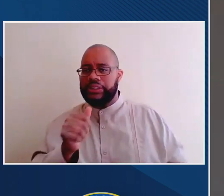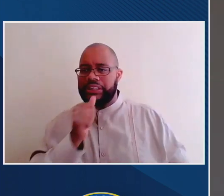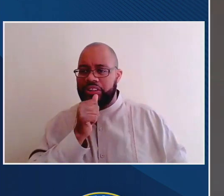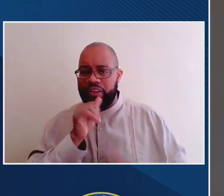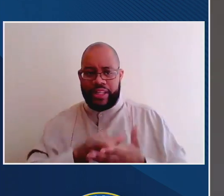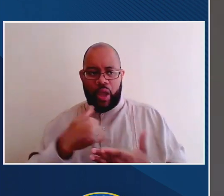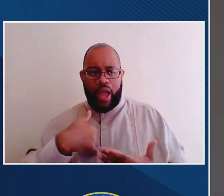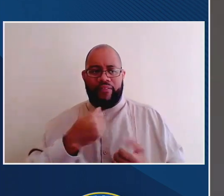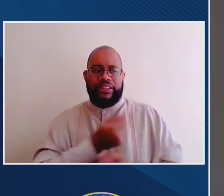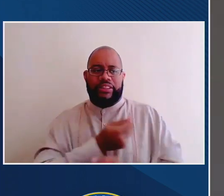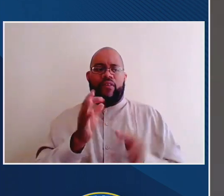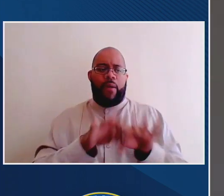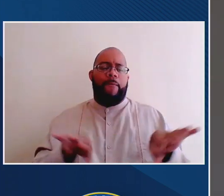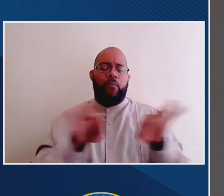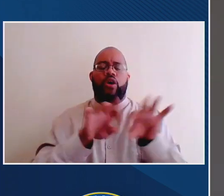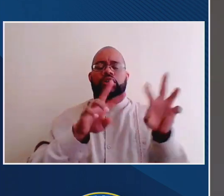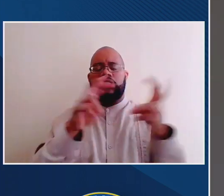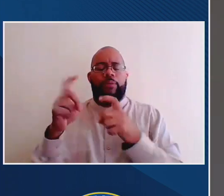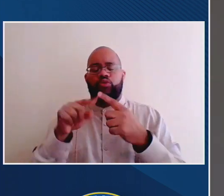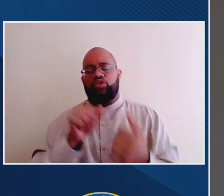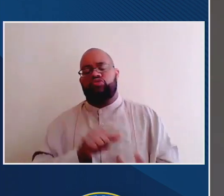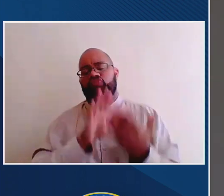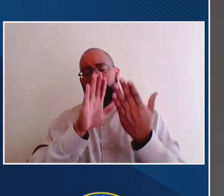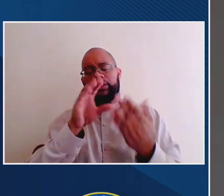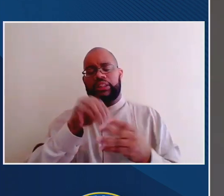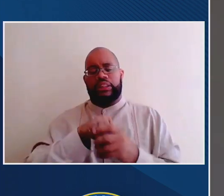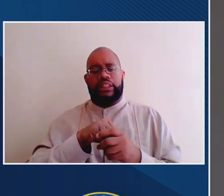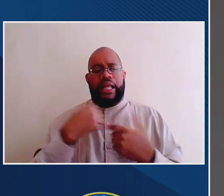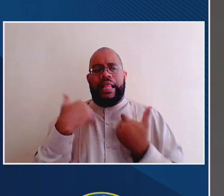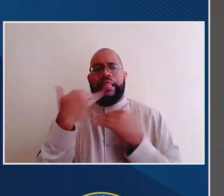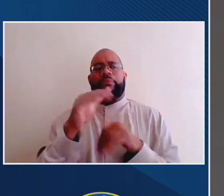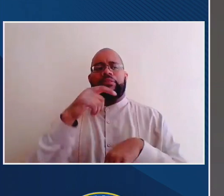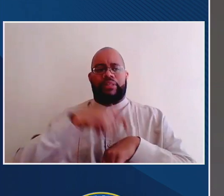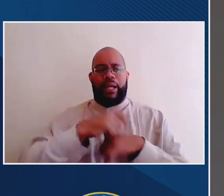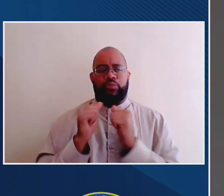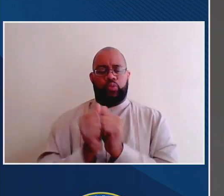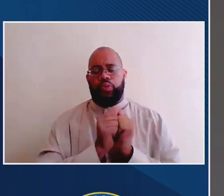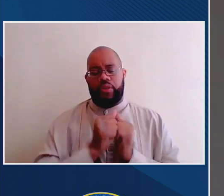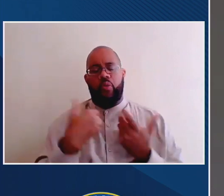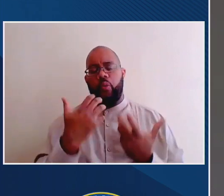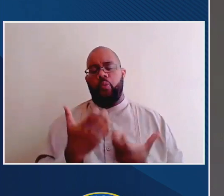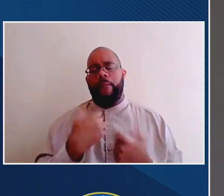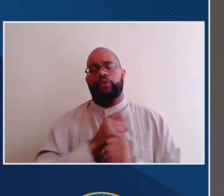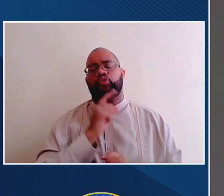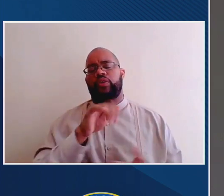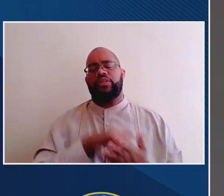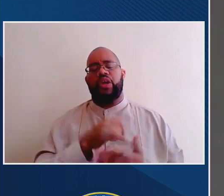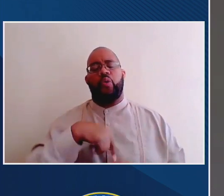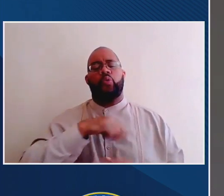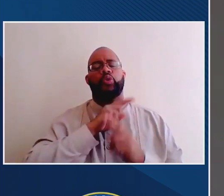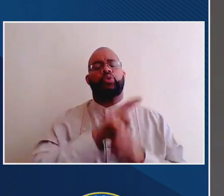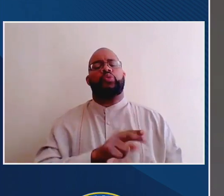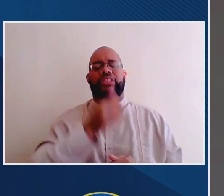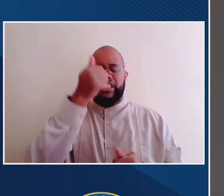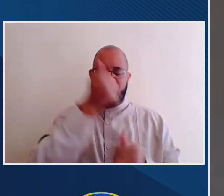important topics to address in our limited time together, and we want to ensure that we are using each of your time most